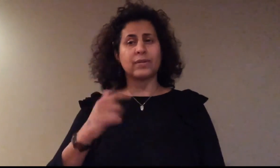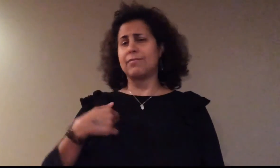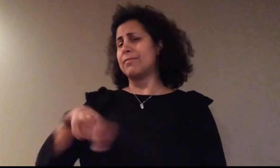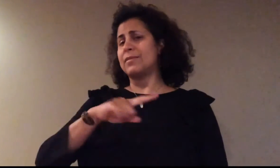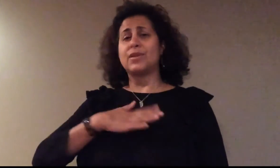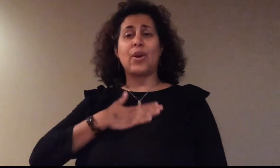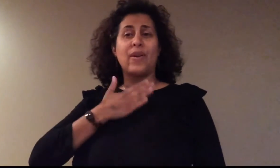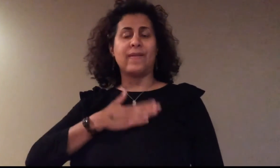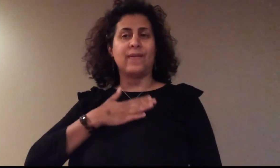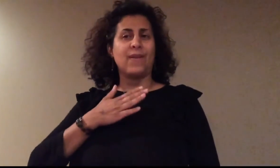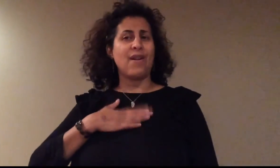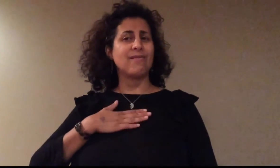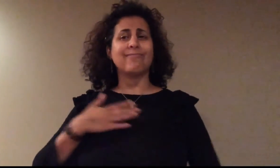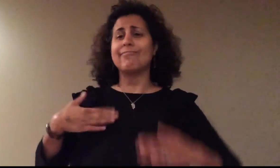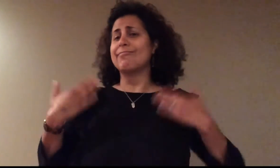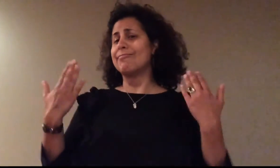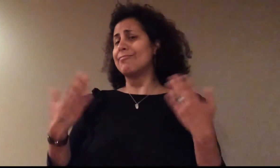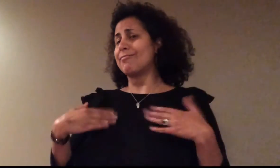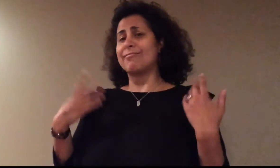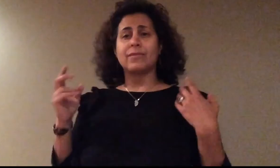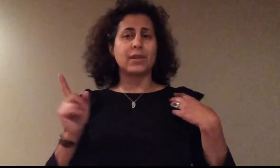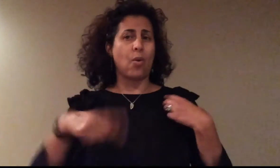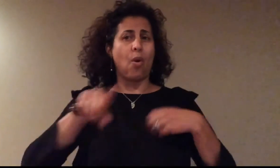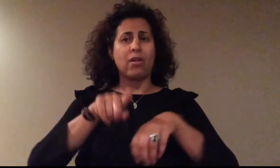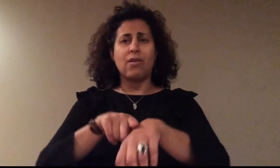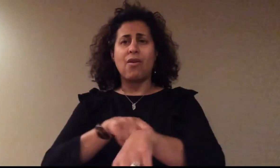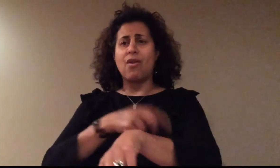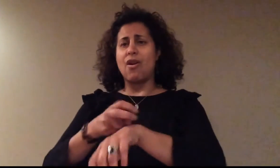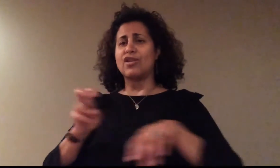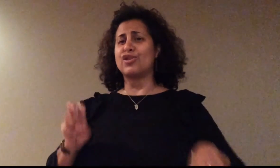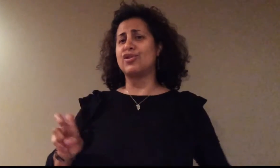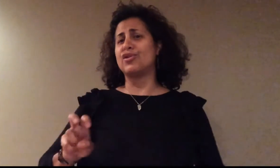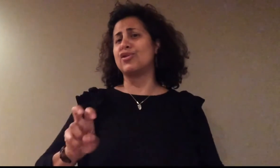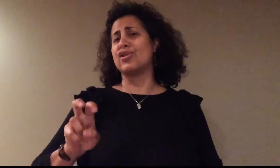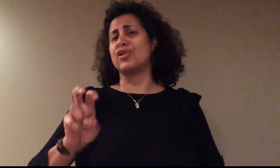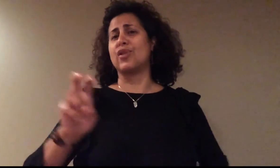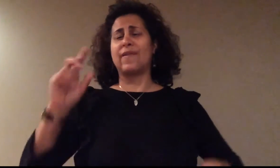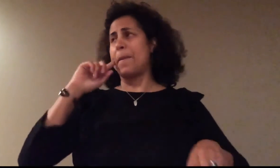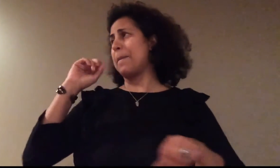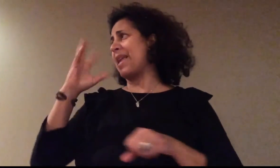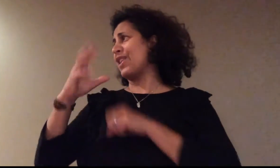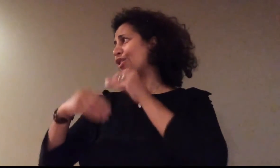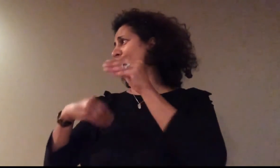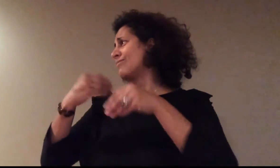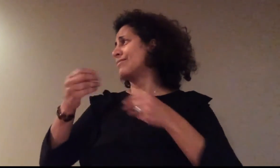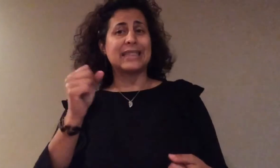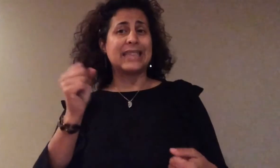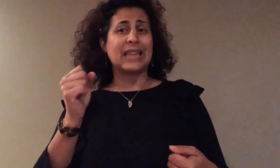I am proud and eternally grateful that you made the long, hard journey to this country, that you’ve lived decades in a place